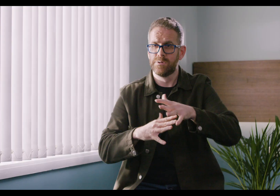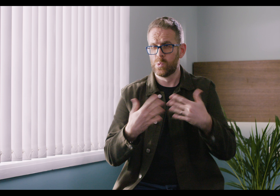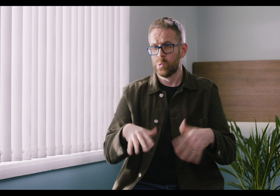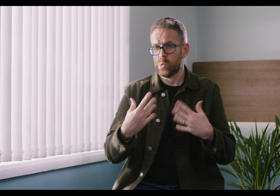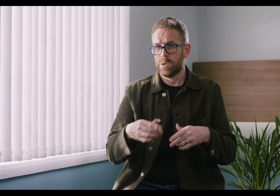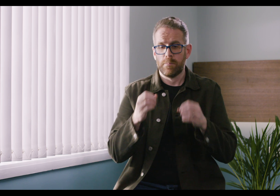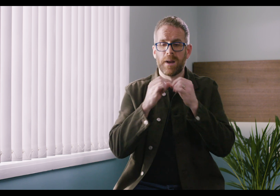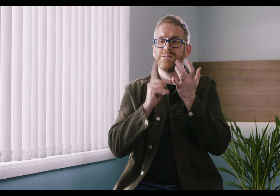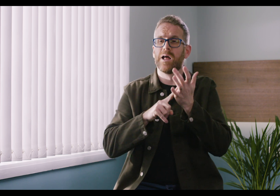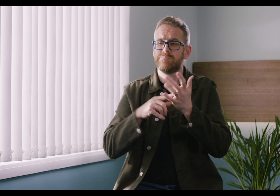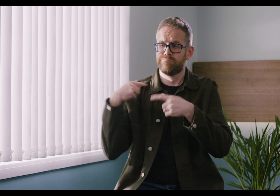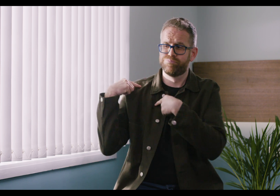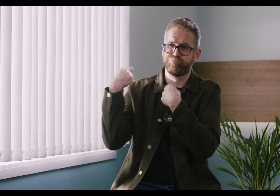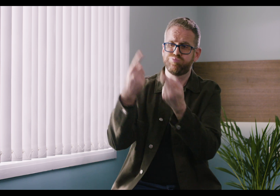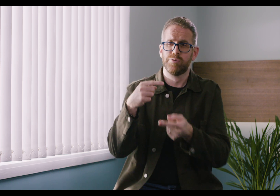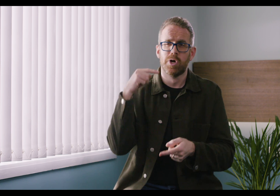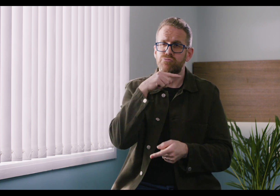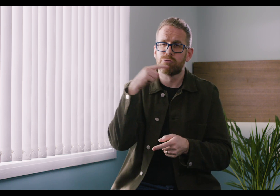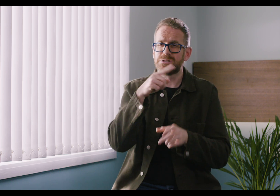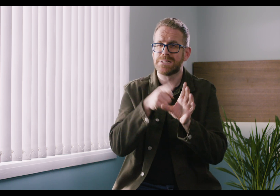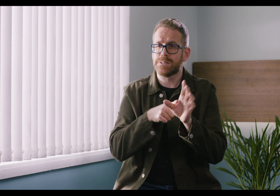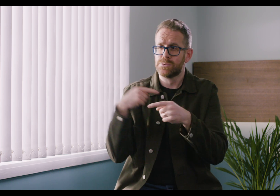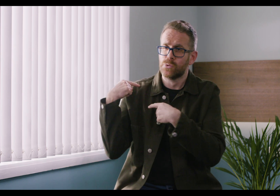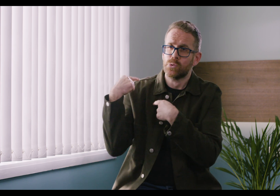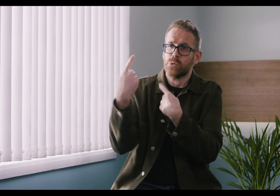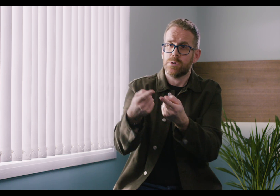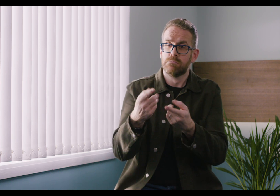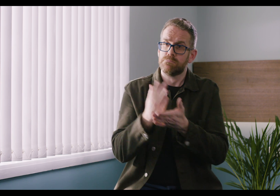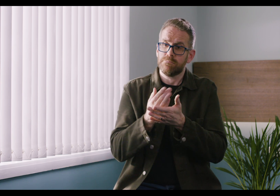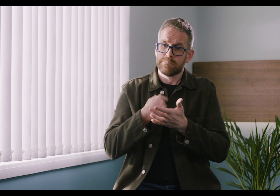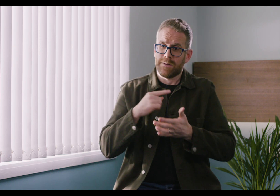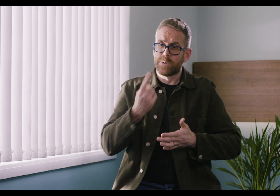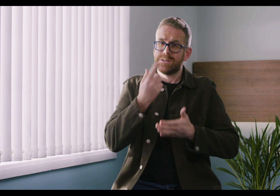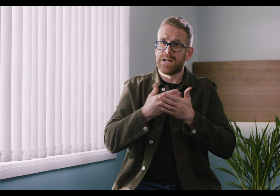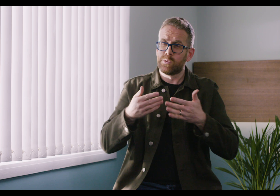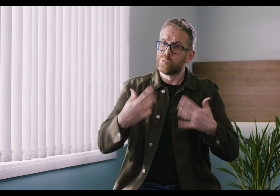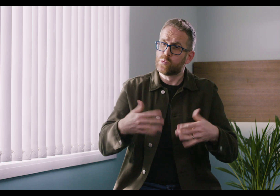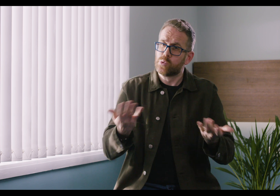BSL has hundreds of years of history and for me, it's my first language.